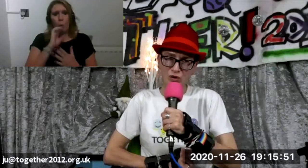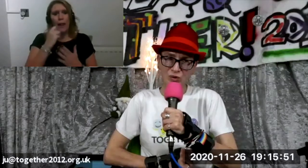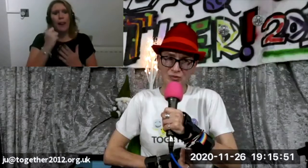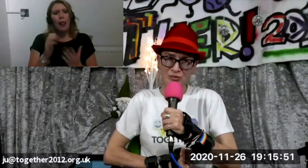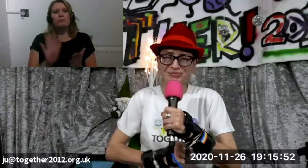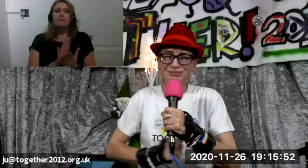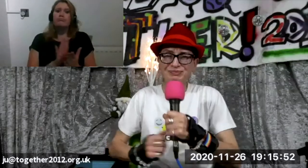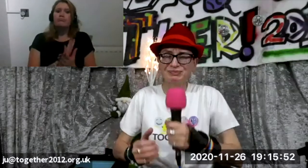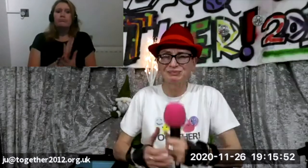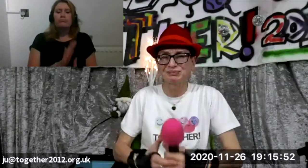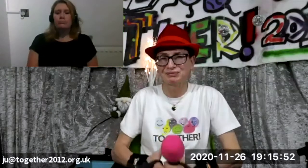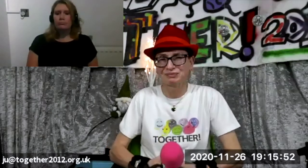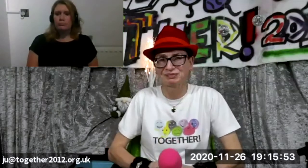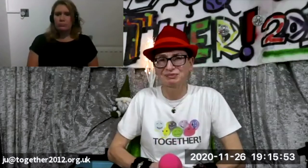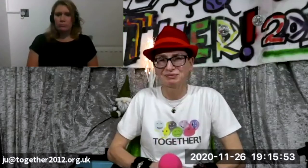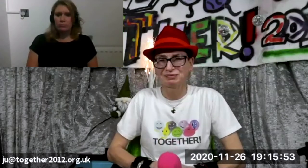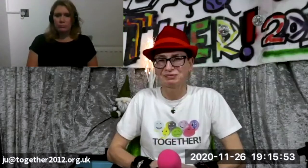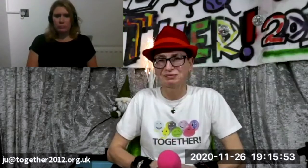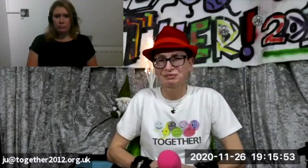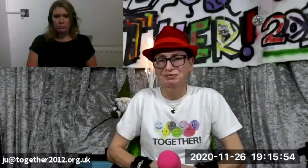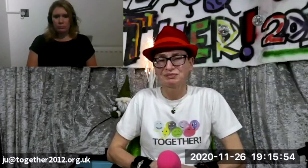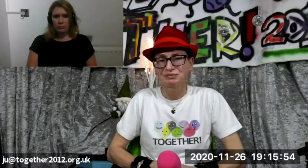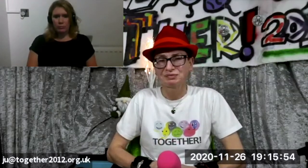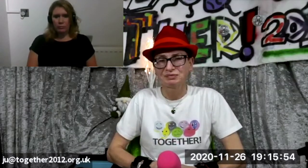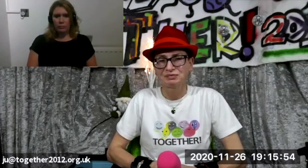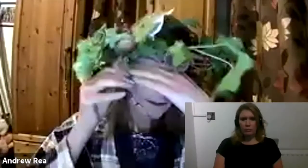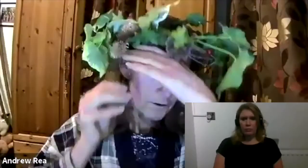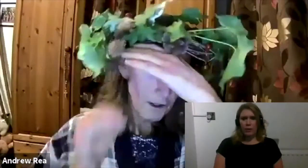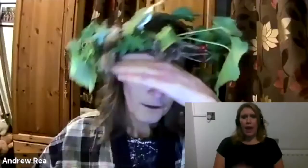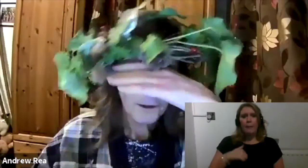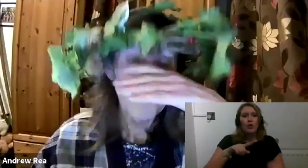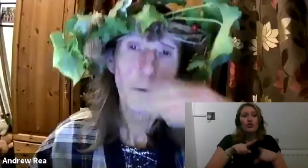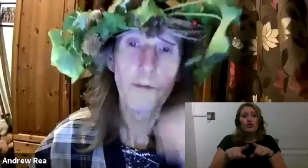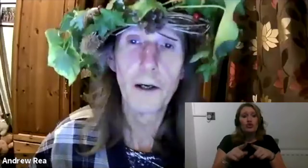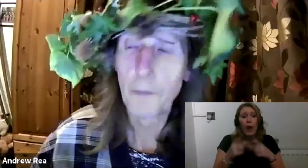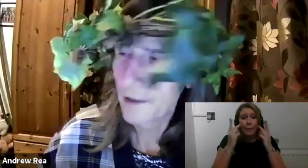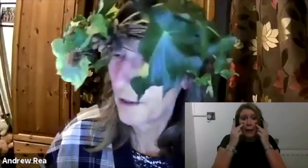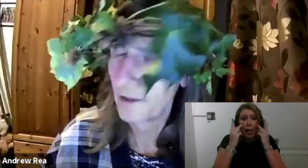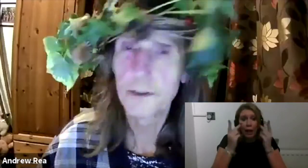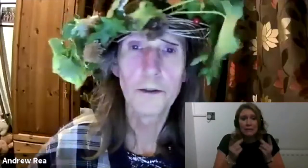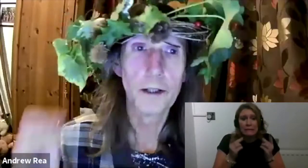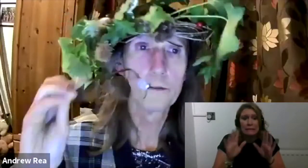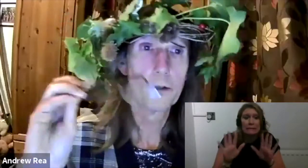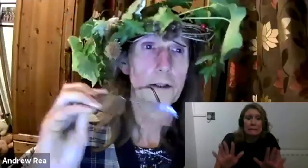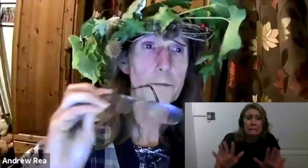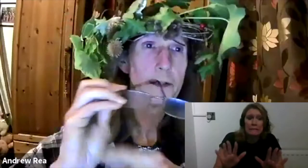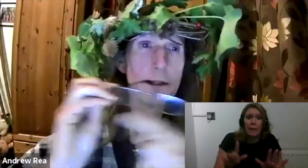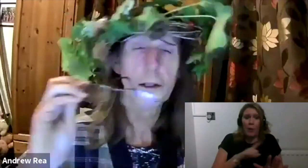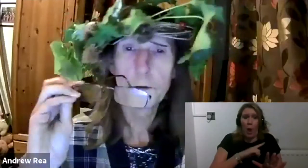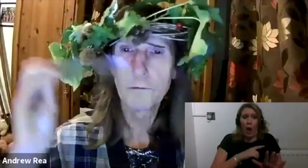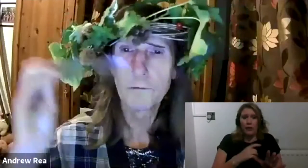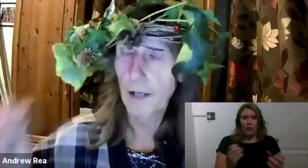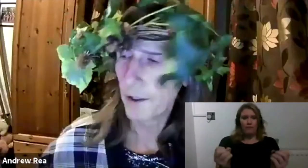Right I am going to try to do this without my glasses because I am